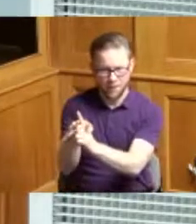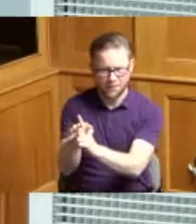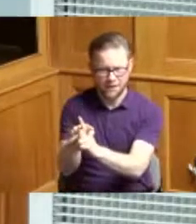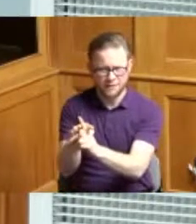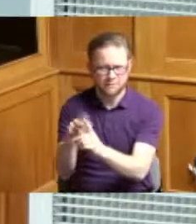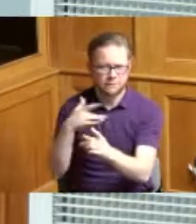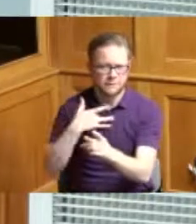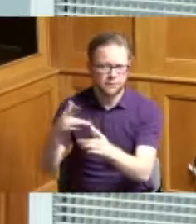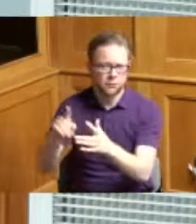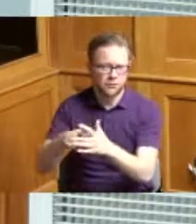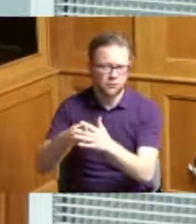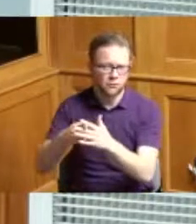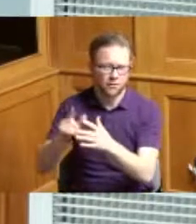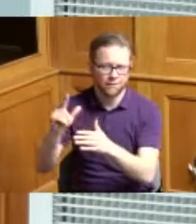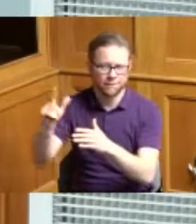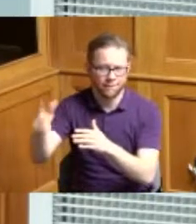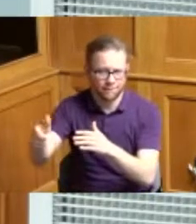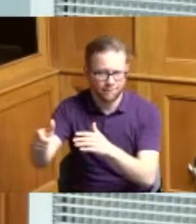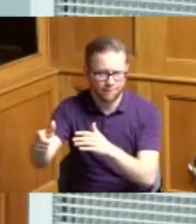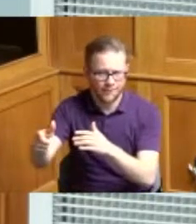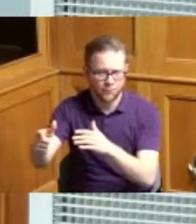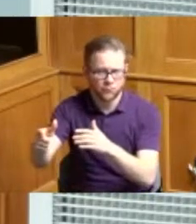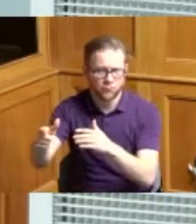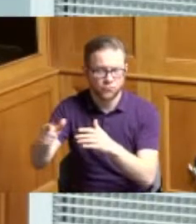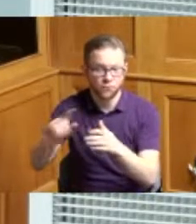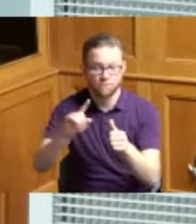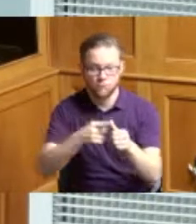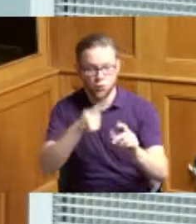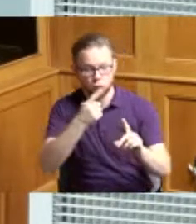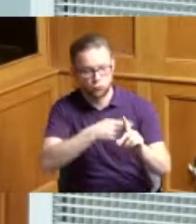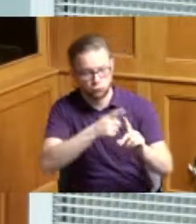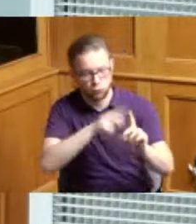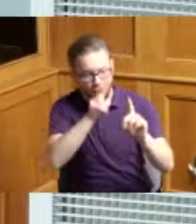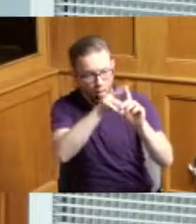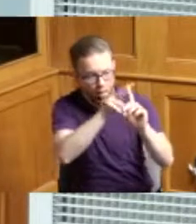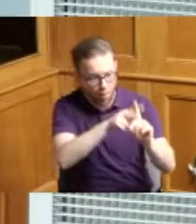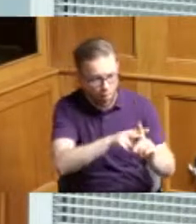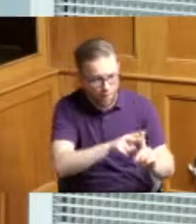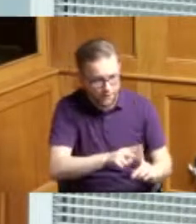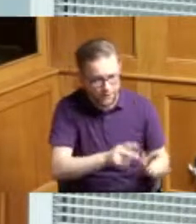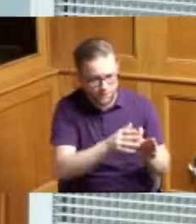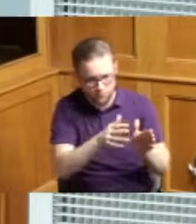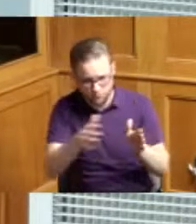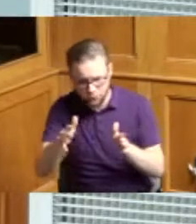would be in the in the later application pool but we'll certainly make sure that we're addressing